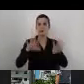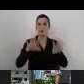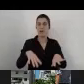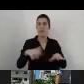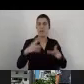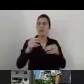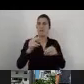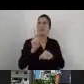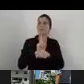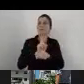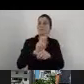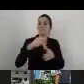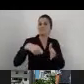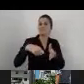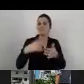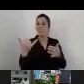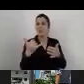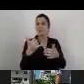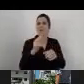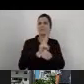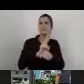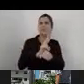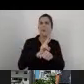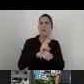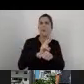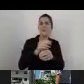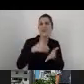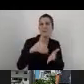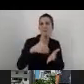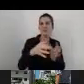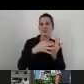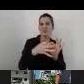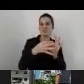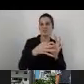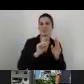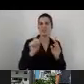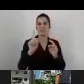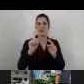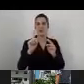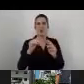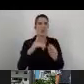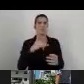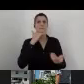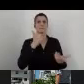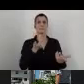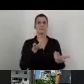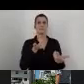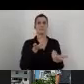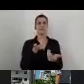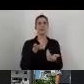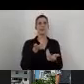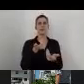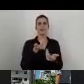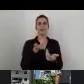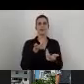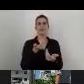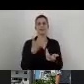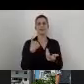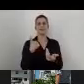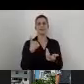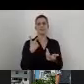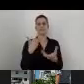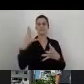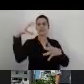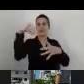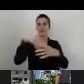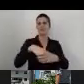It's not sufficient enough to eventually implement accessibility and to do a mark,